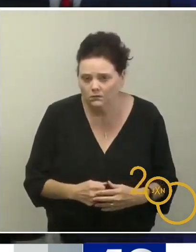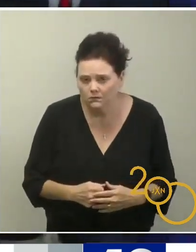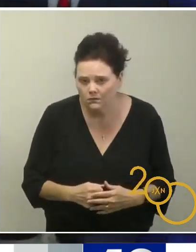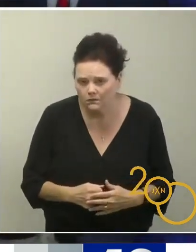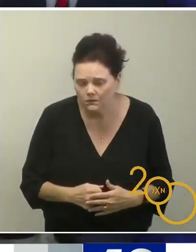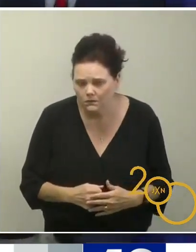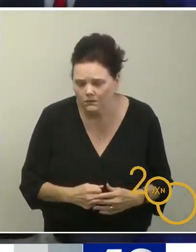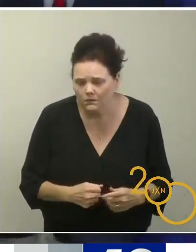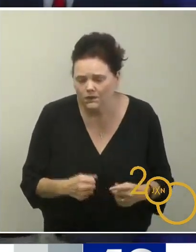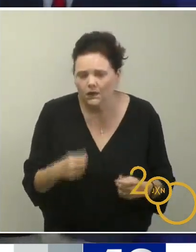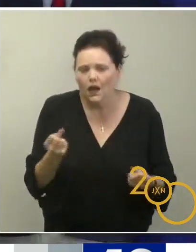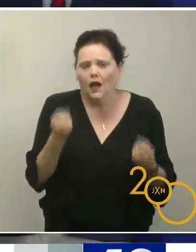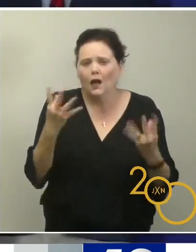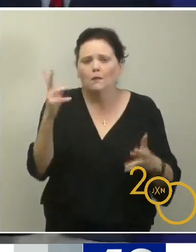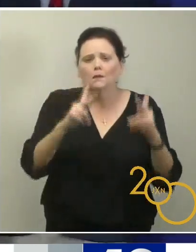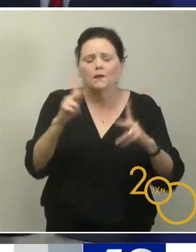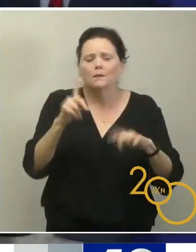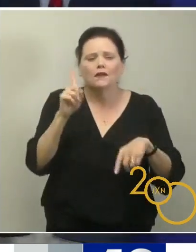ARE GOING TO BE FOR ANY OF THOSE RESIDENTS OR BUSINESSES IN THE CITY.